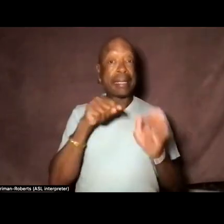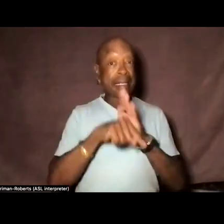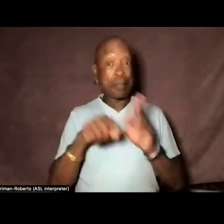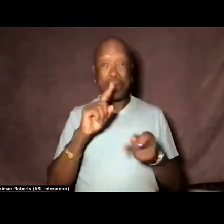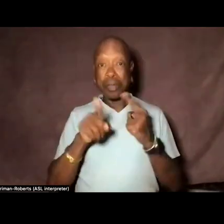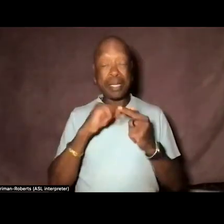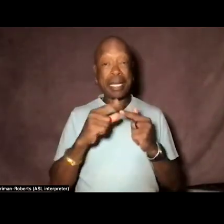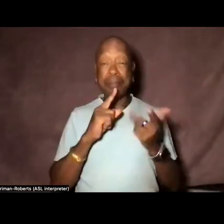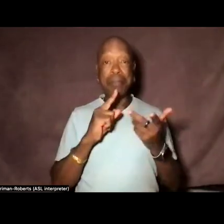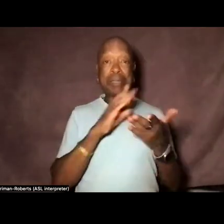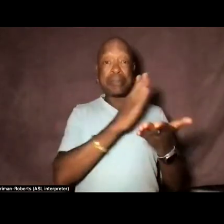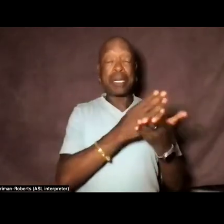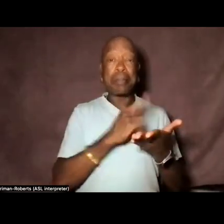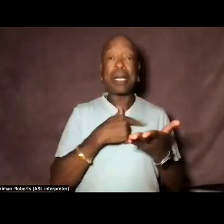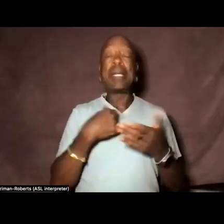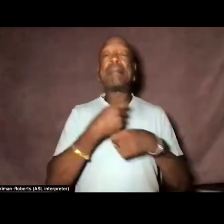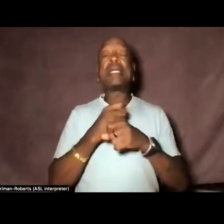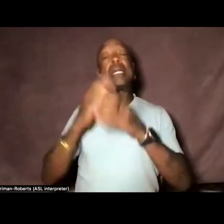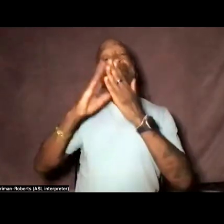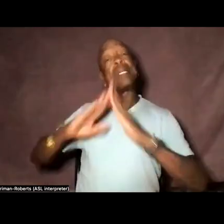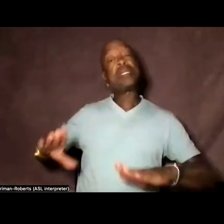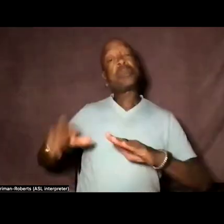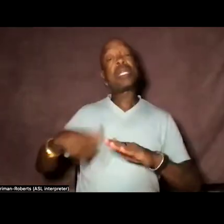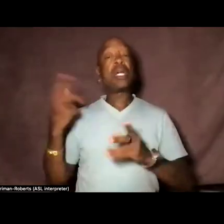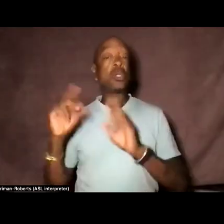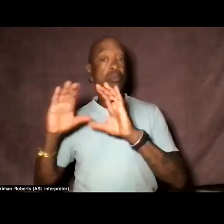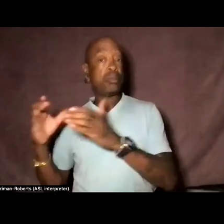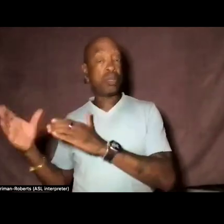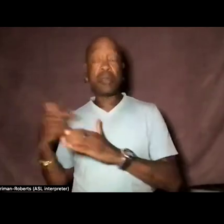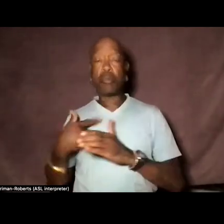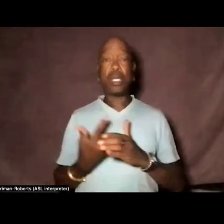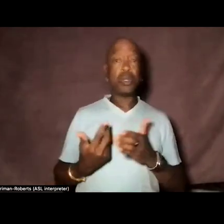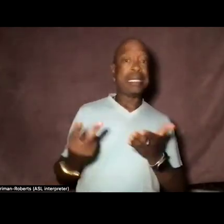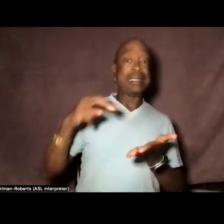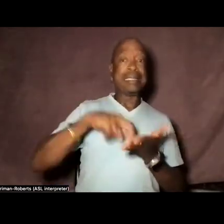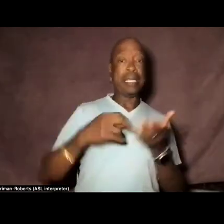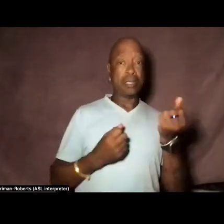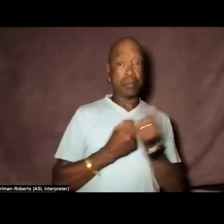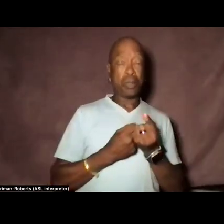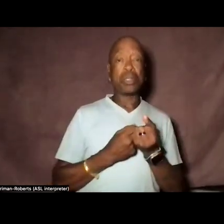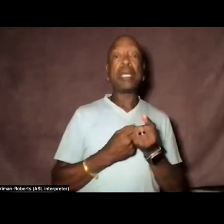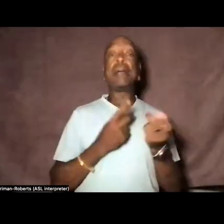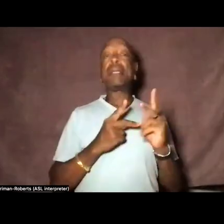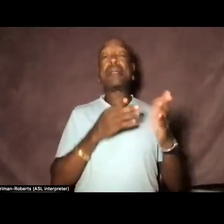concurrent genocides if we are standing against genocide of Palestinians or if we are standing